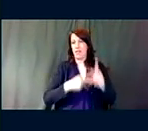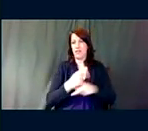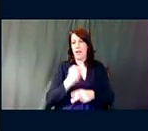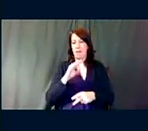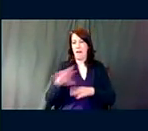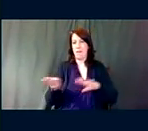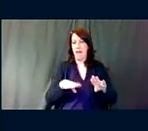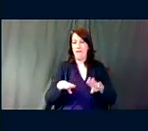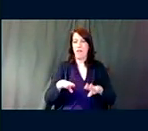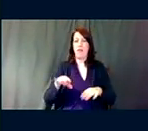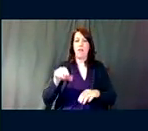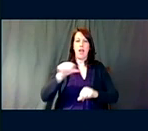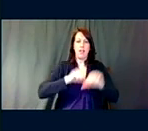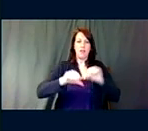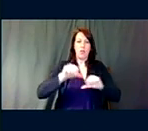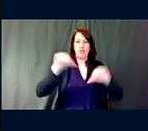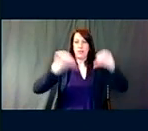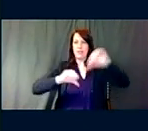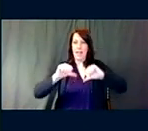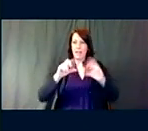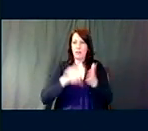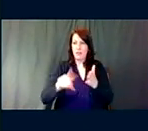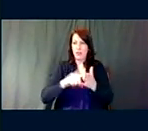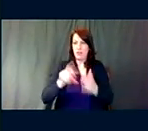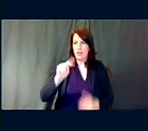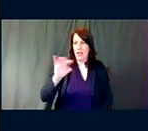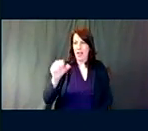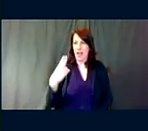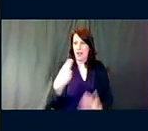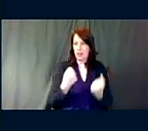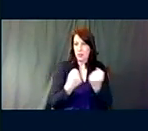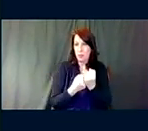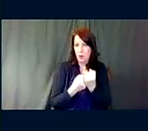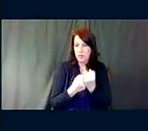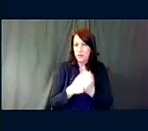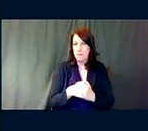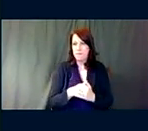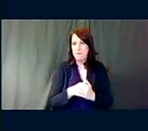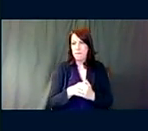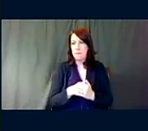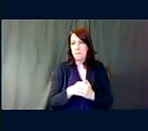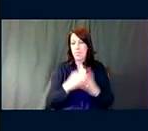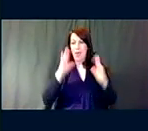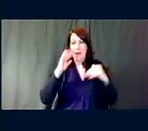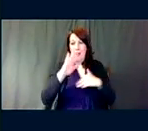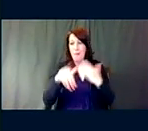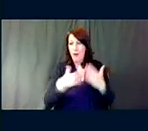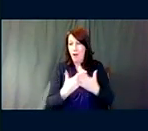THAT EXEMPLIFY THE TYPE OF BEHAVIORAL AND SOCIAL SCIENCE RESEARCH THE NIH SUPPORTS AND I